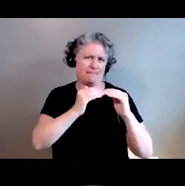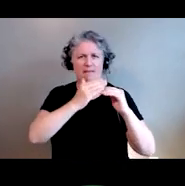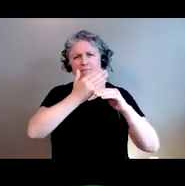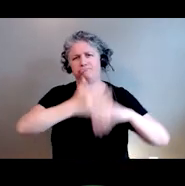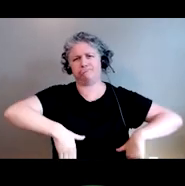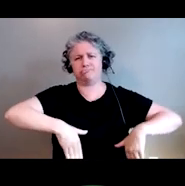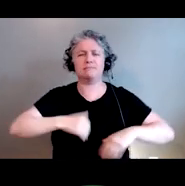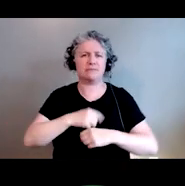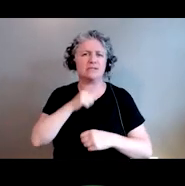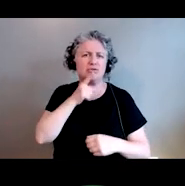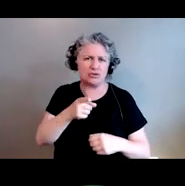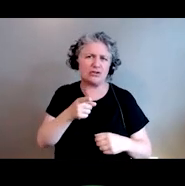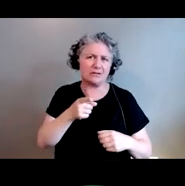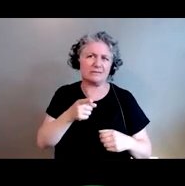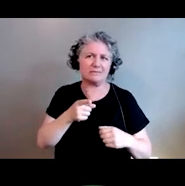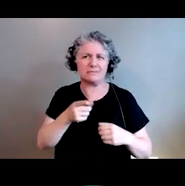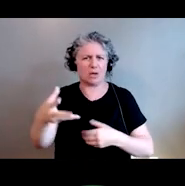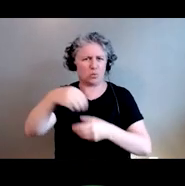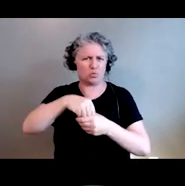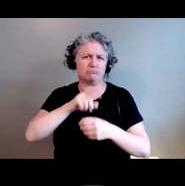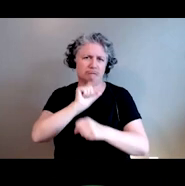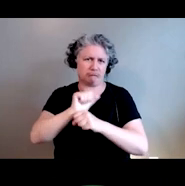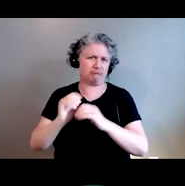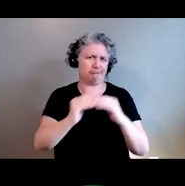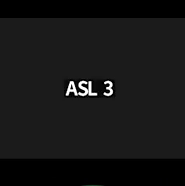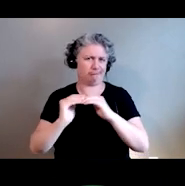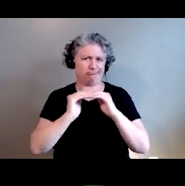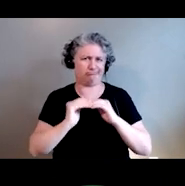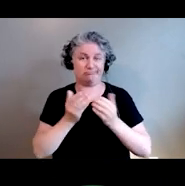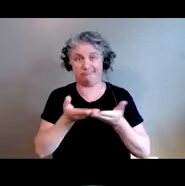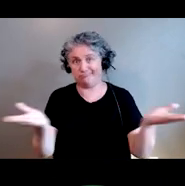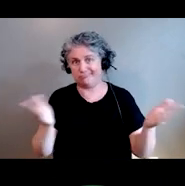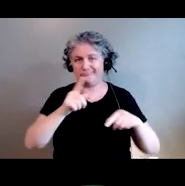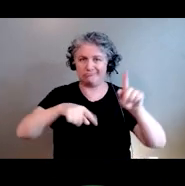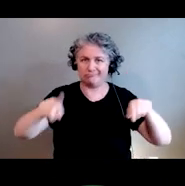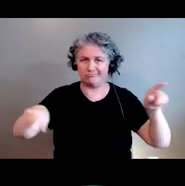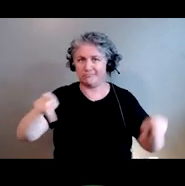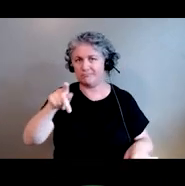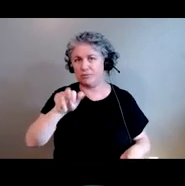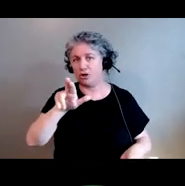And while they're many potential solutions to look at, for example, being the implementation